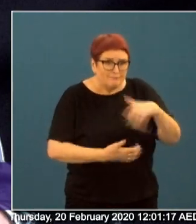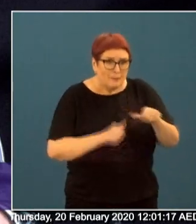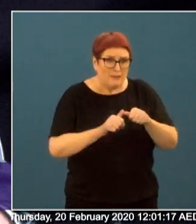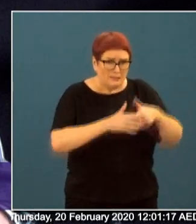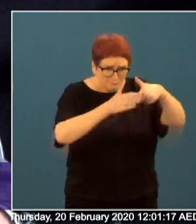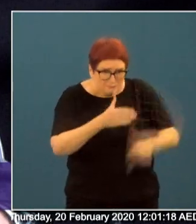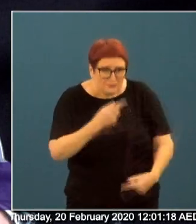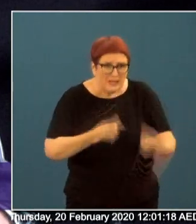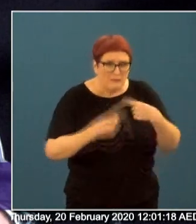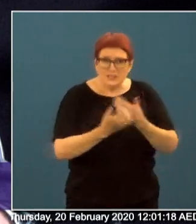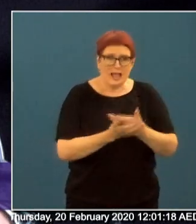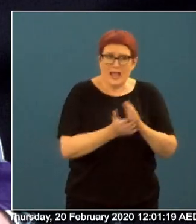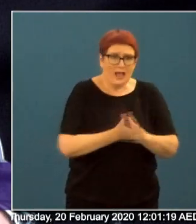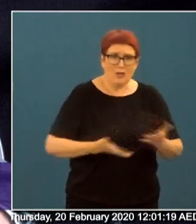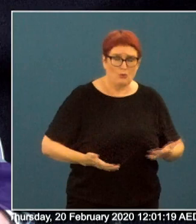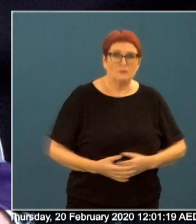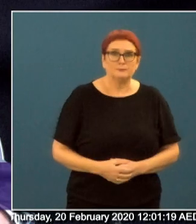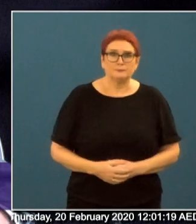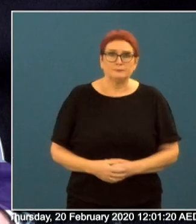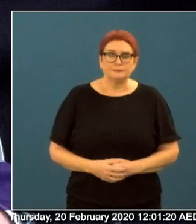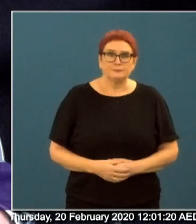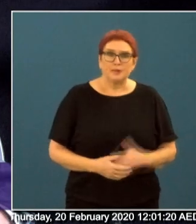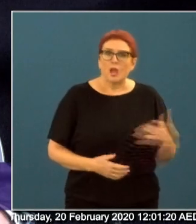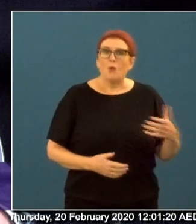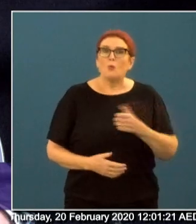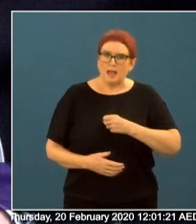So, overall, I think we need a population health focus on the